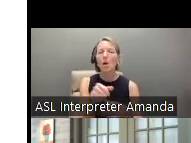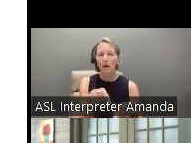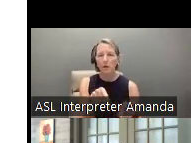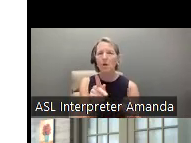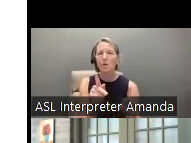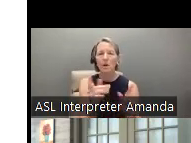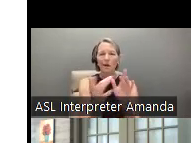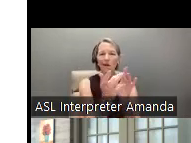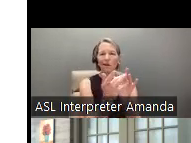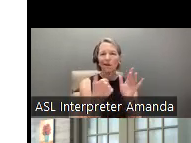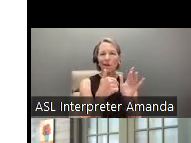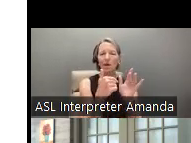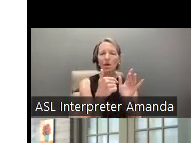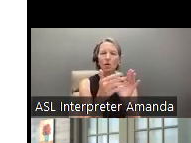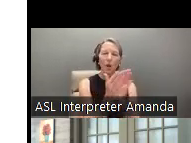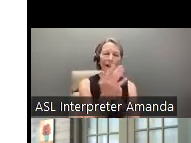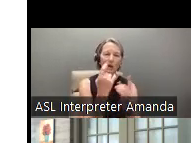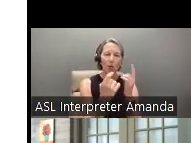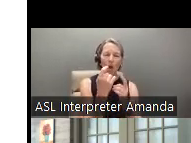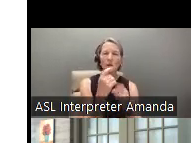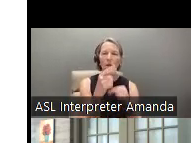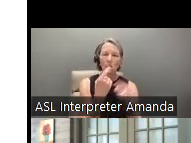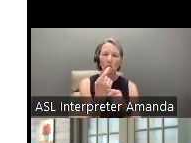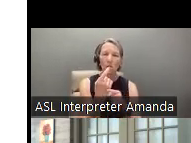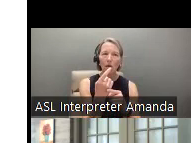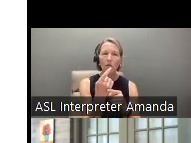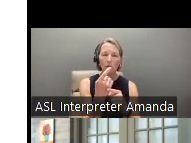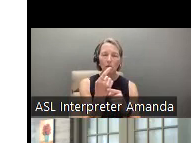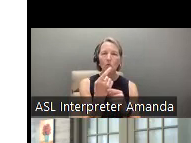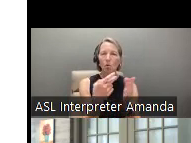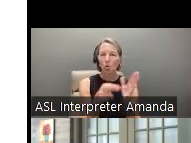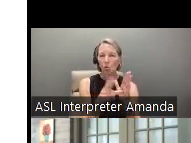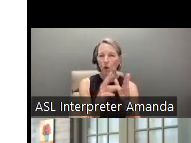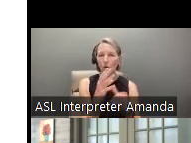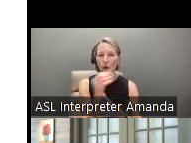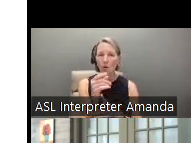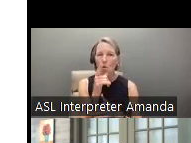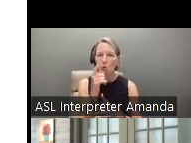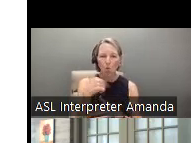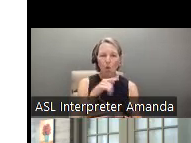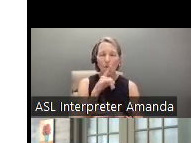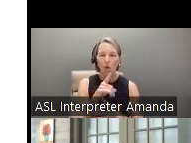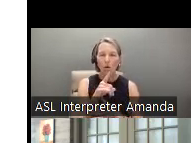contact them to ask questions about the about the review and who we are or they may directly